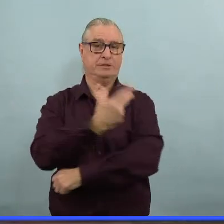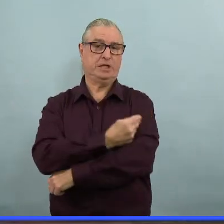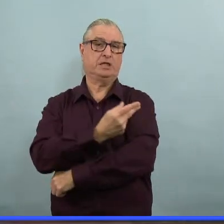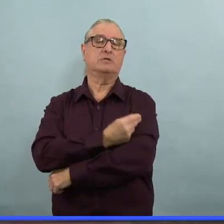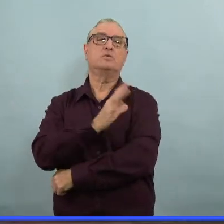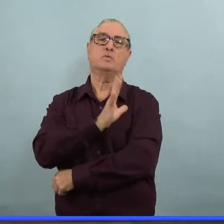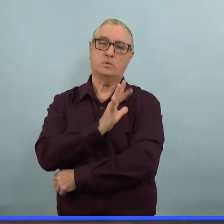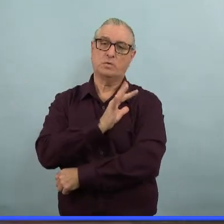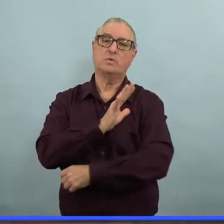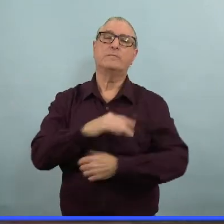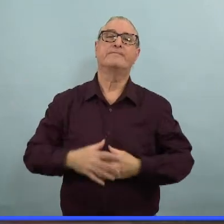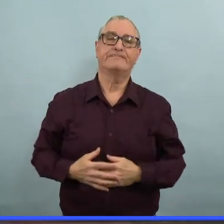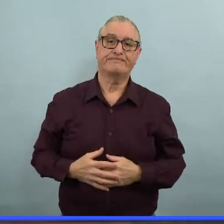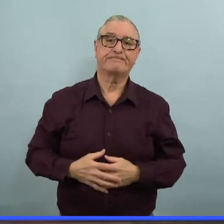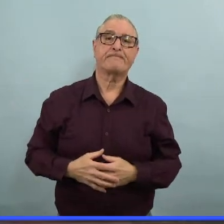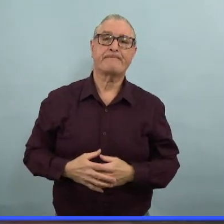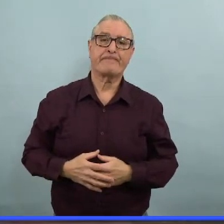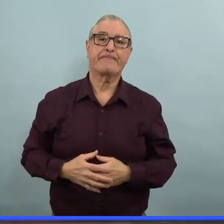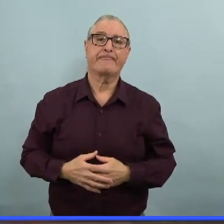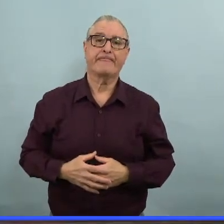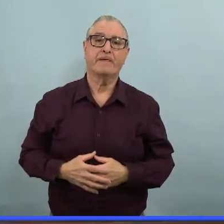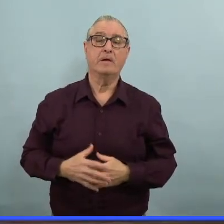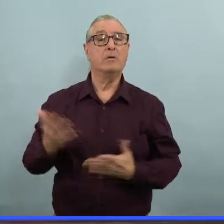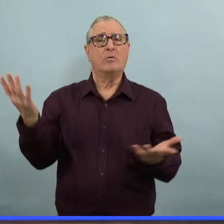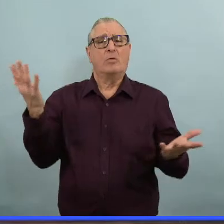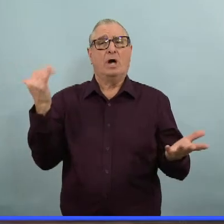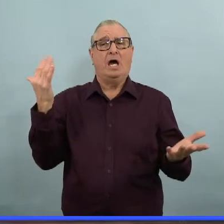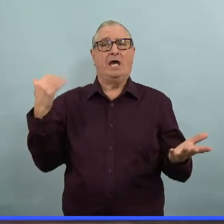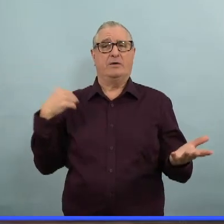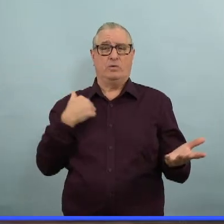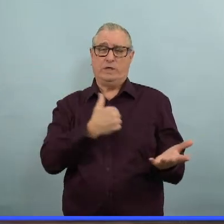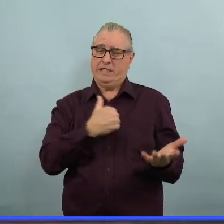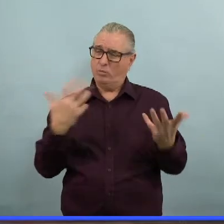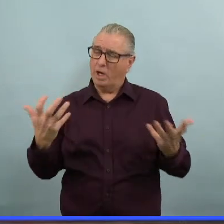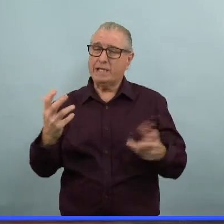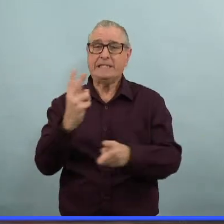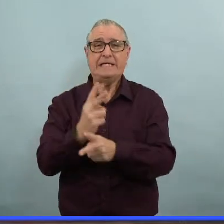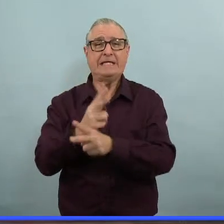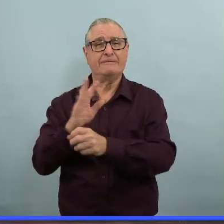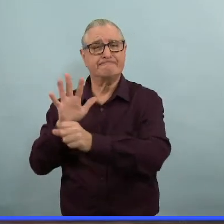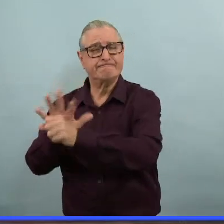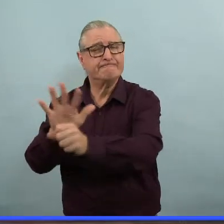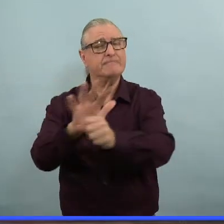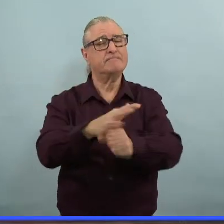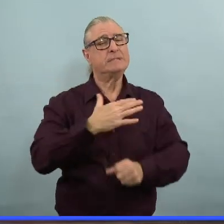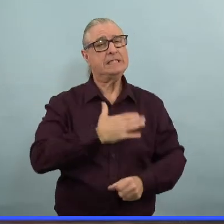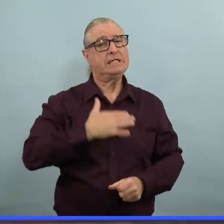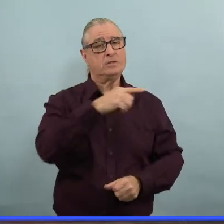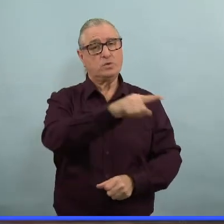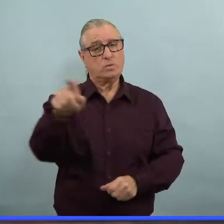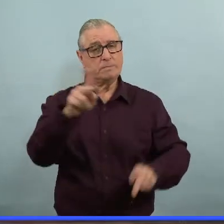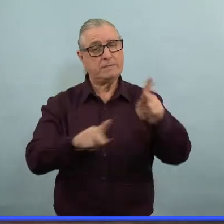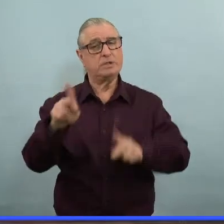and why we're really pushing our way forward continues to be uh vaccinating as many manitobans